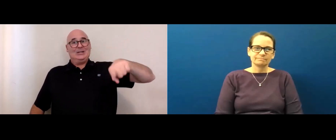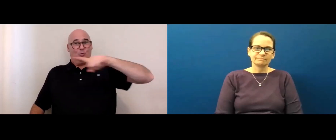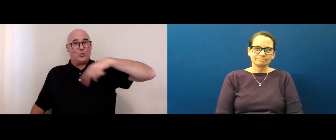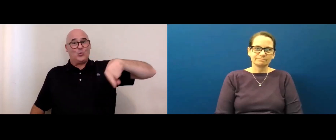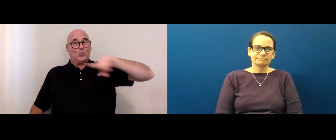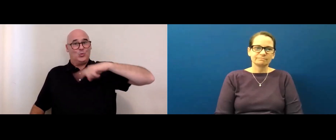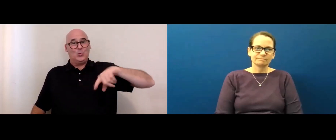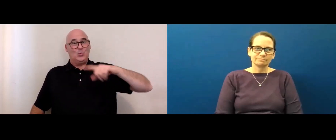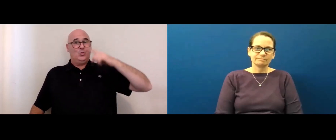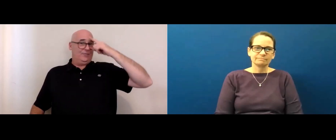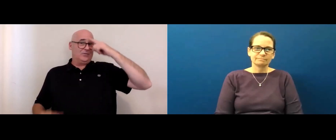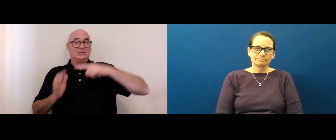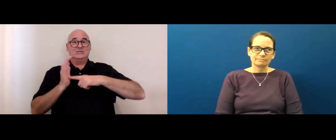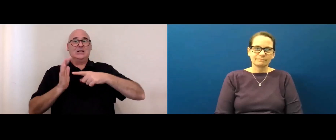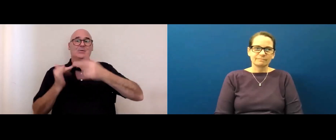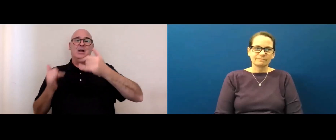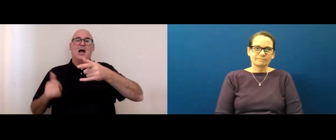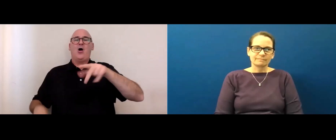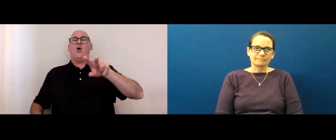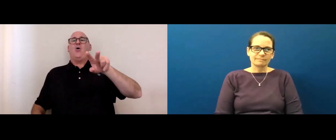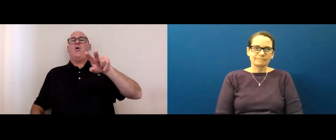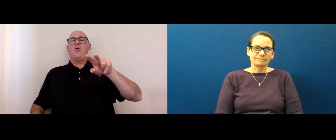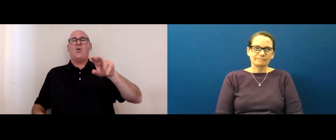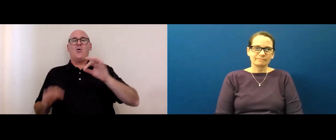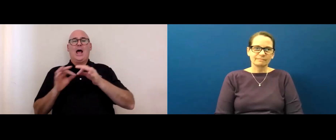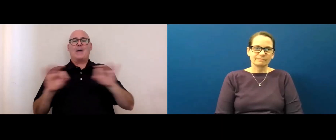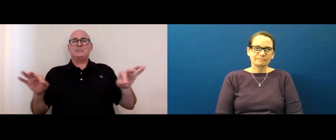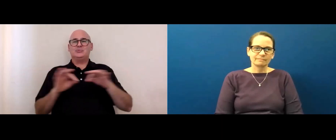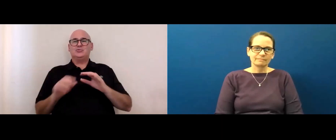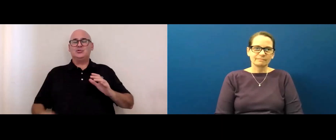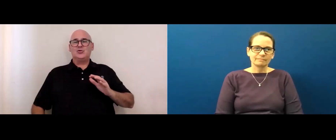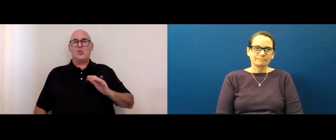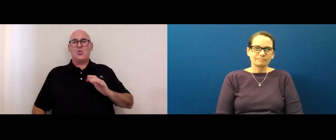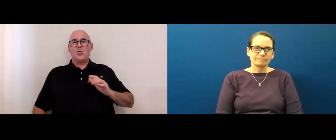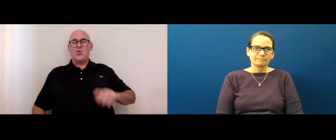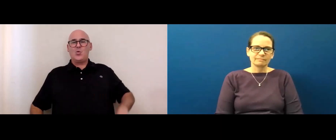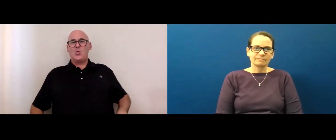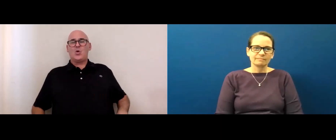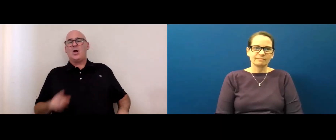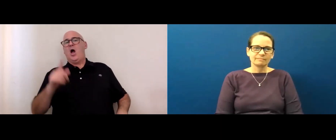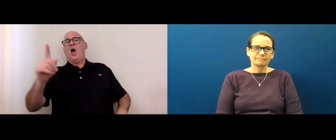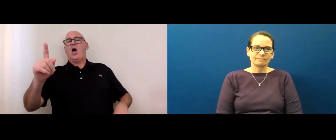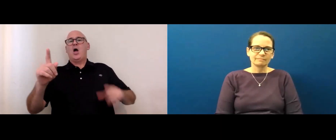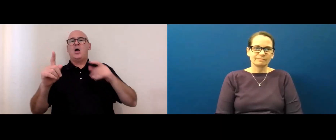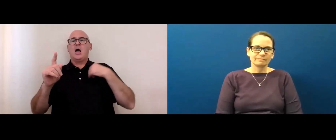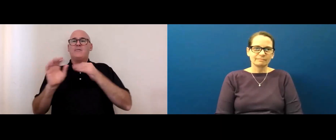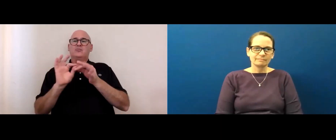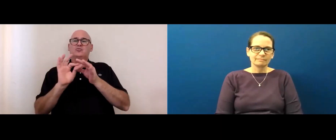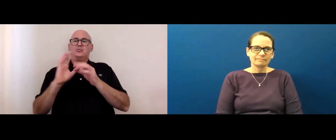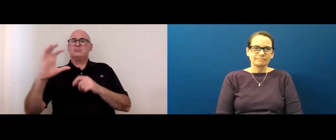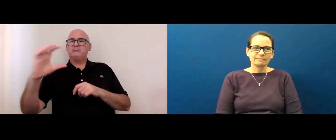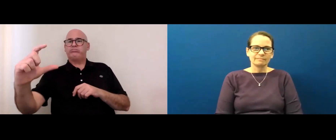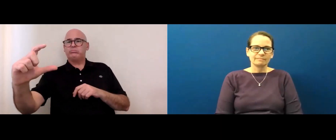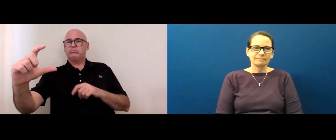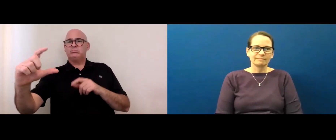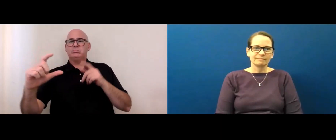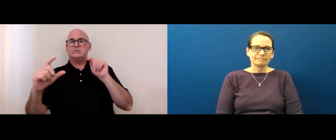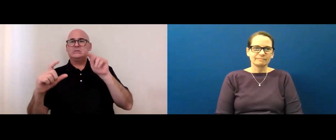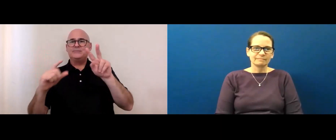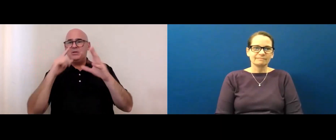but we do need you for example right now captions are great right you know you get an interpreter on